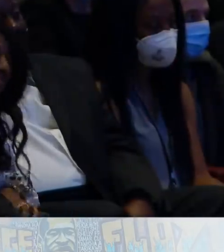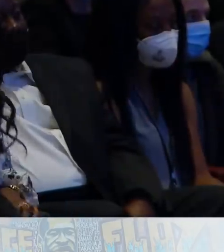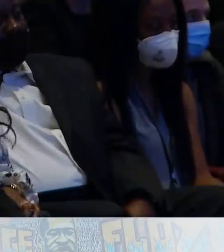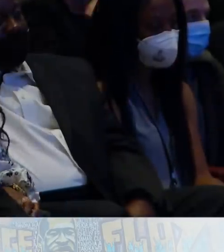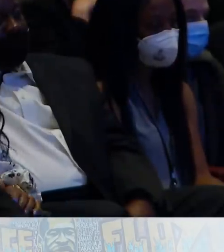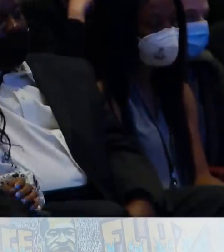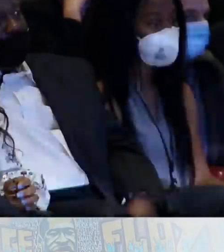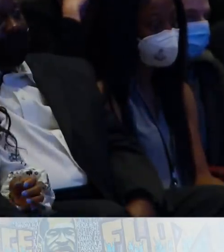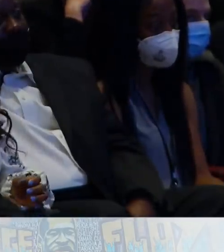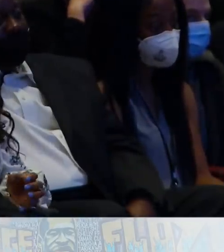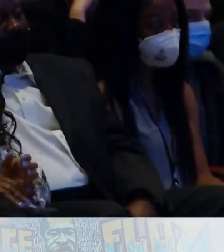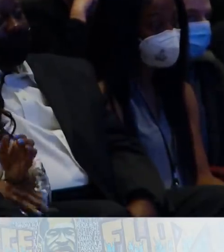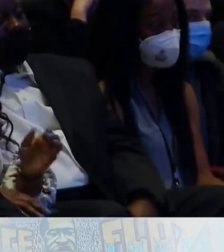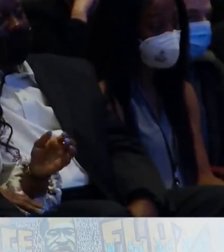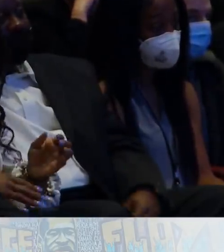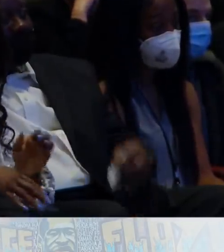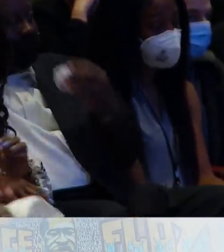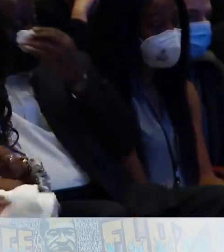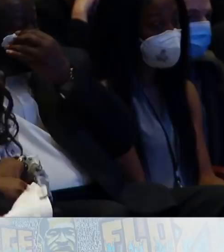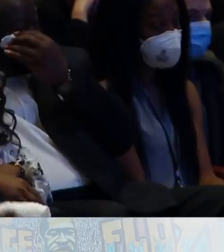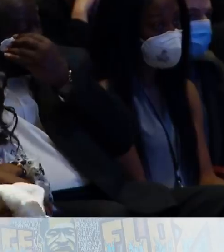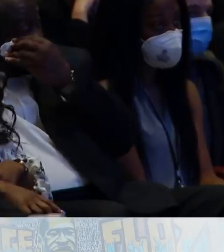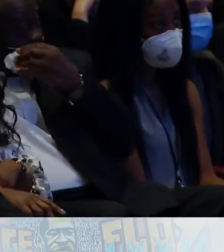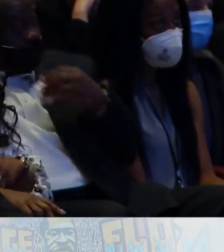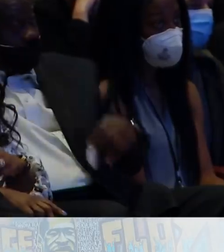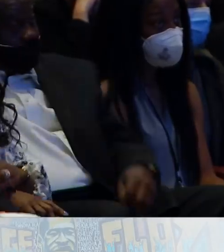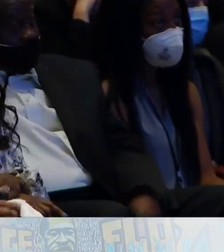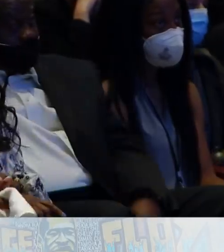THINGS TOGETHER FROM LIKE TALKING WITH MY MOM, DANCING